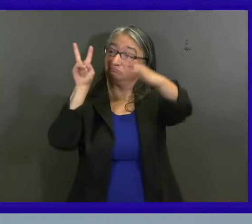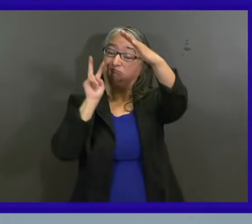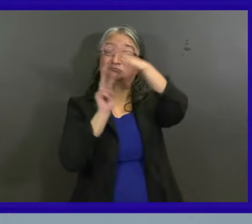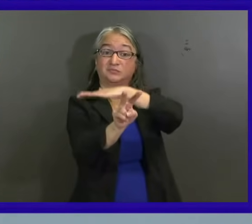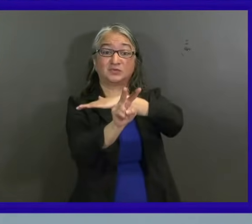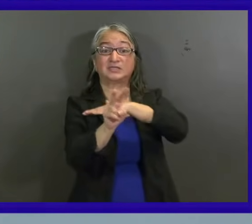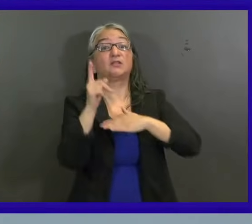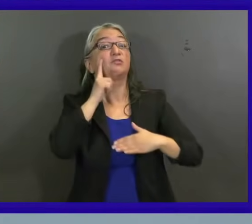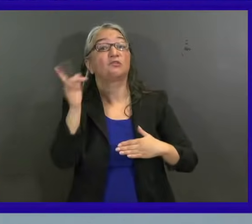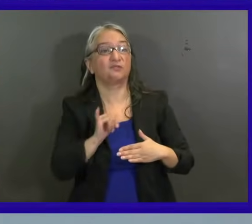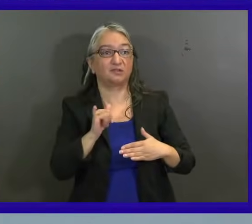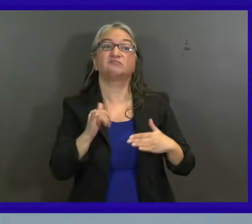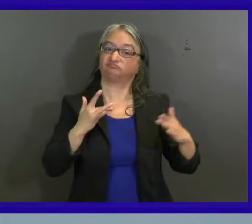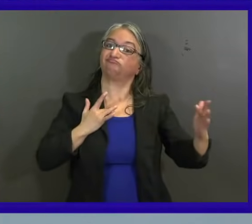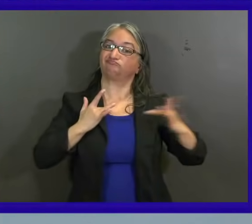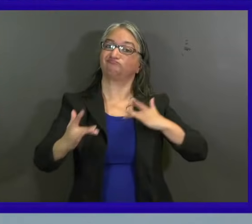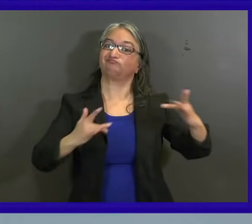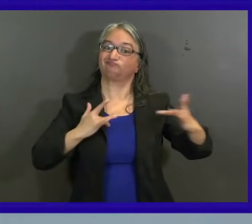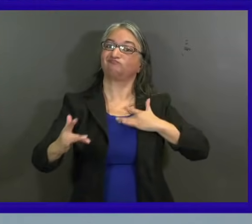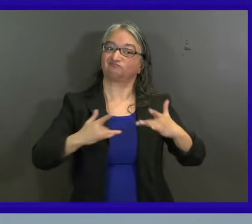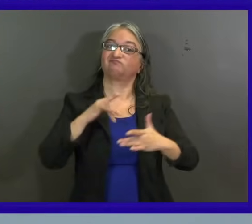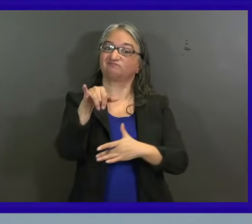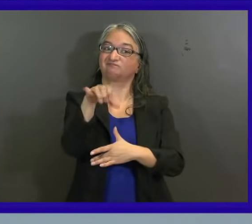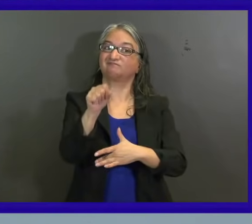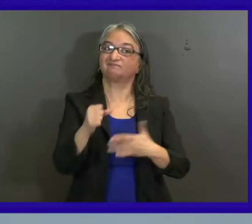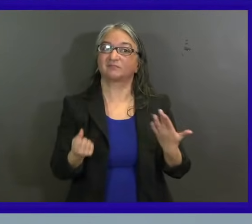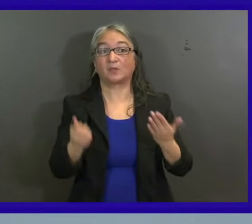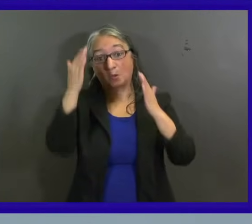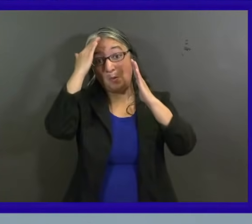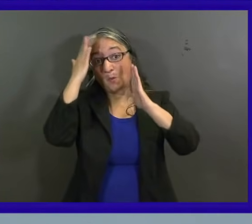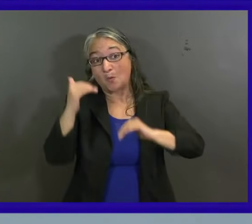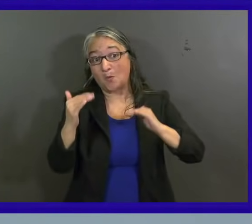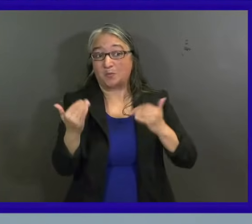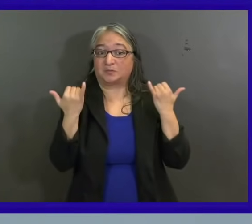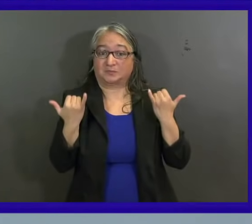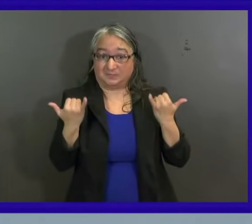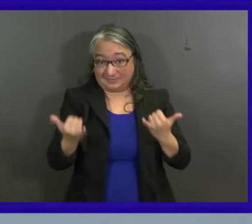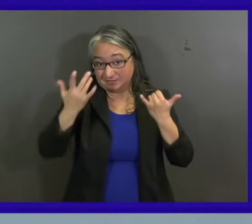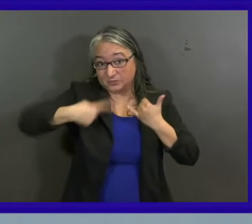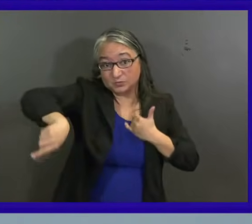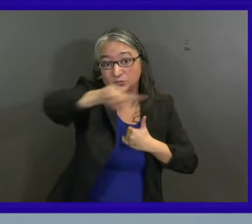in immediate action on the part of manitobans who need to get their first second or third